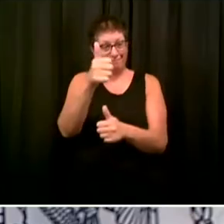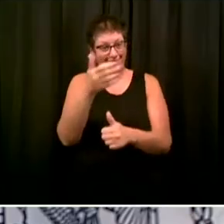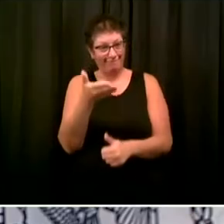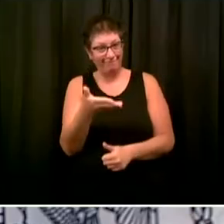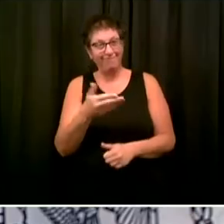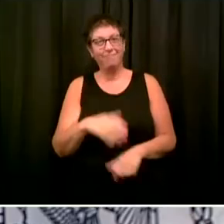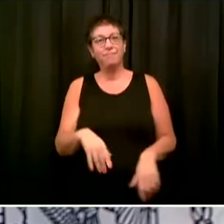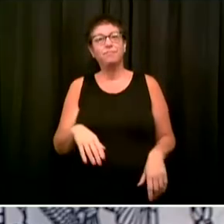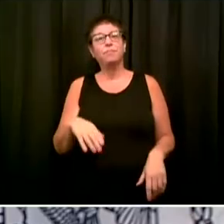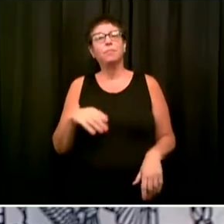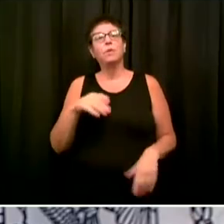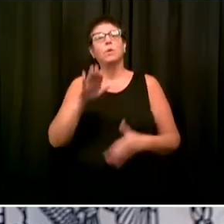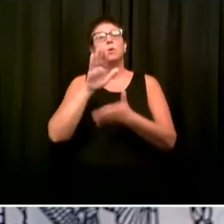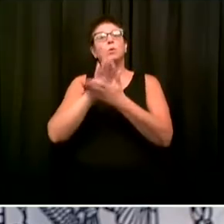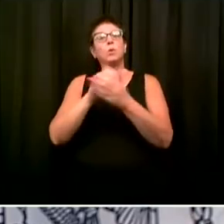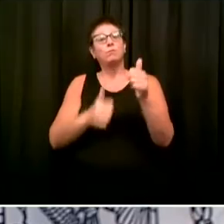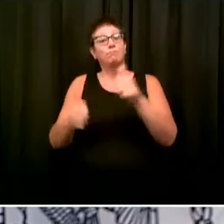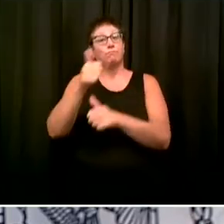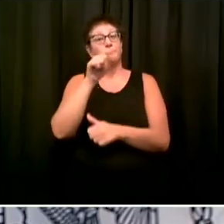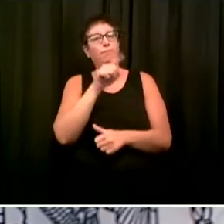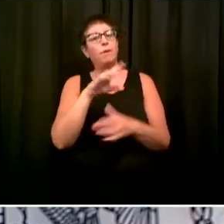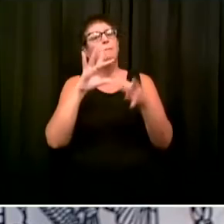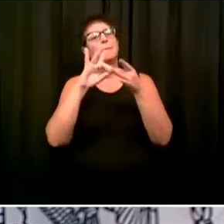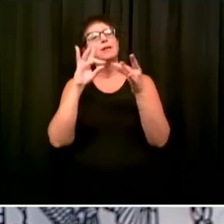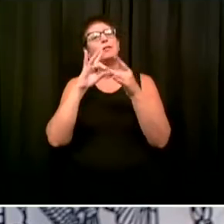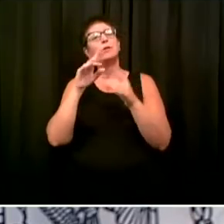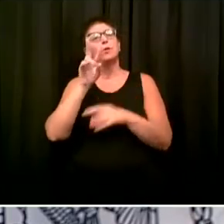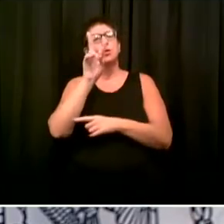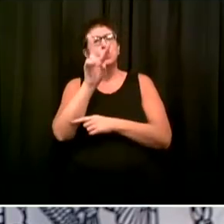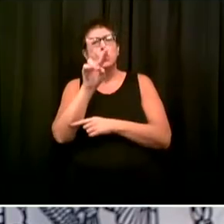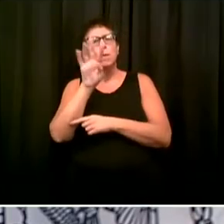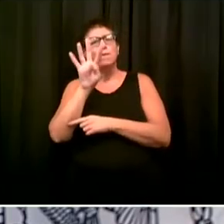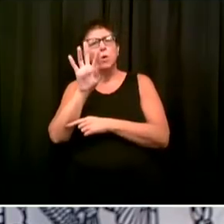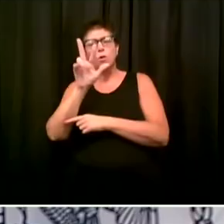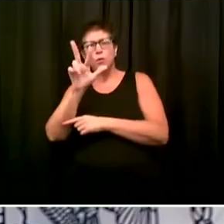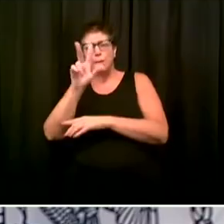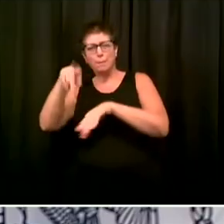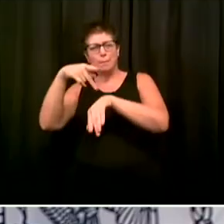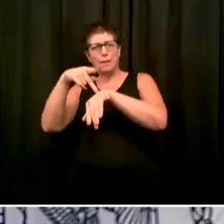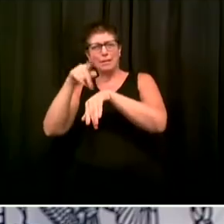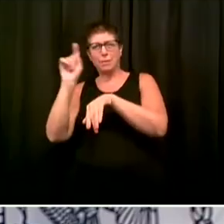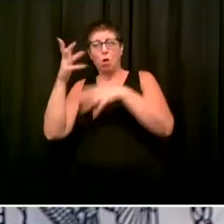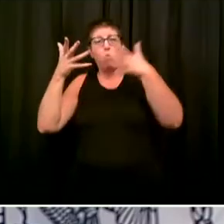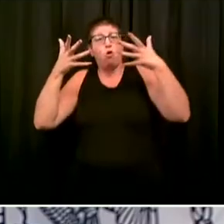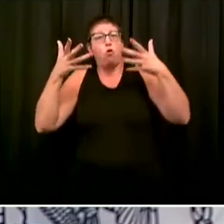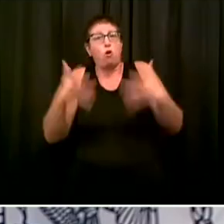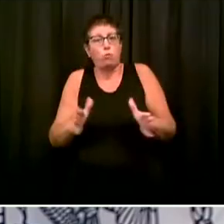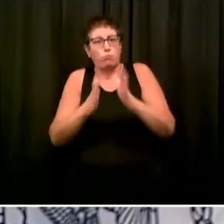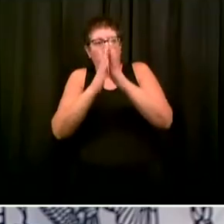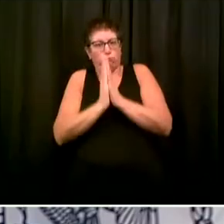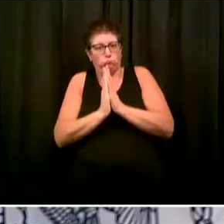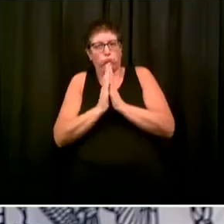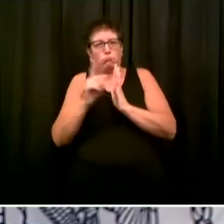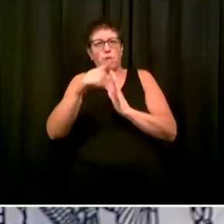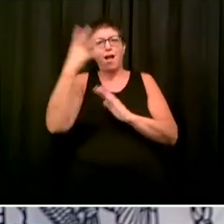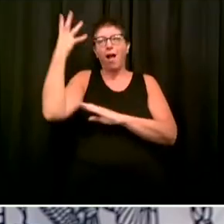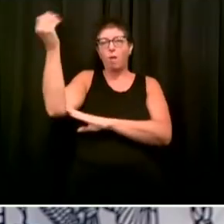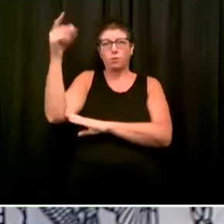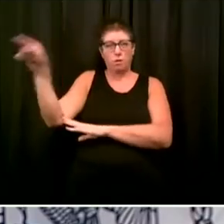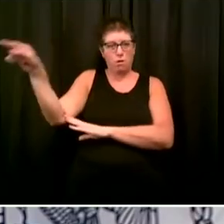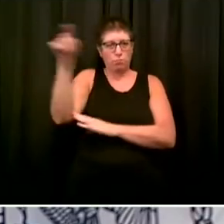THE CHANCELLOR